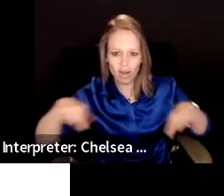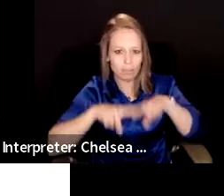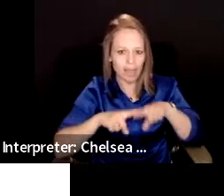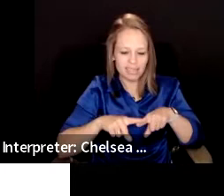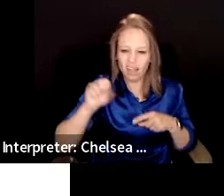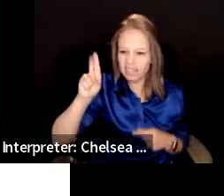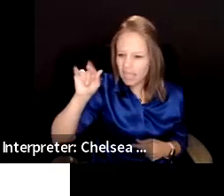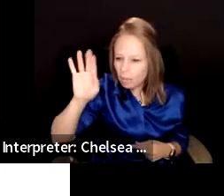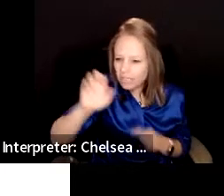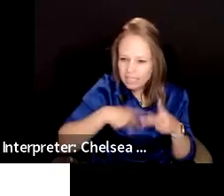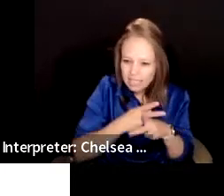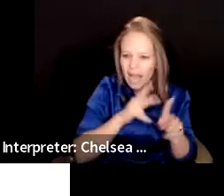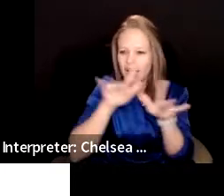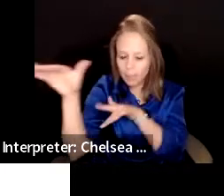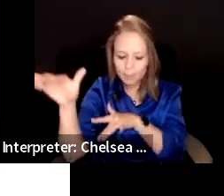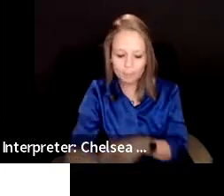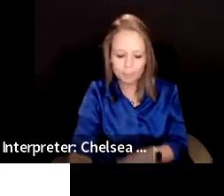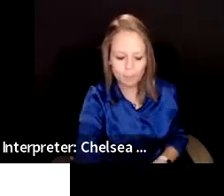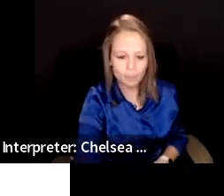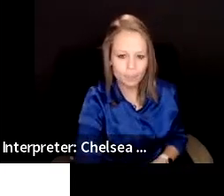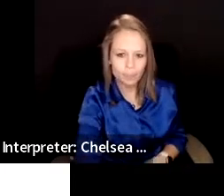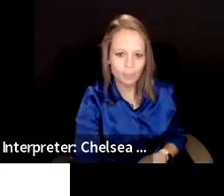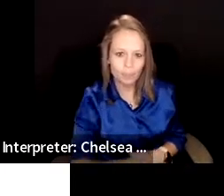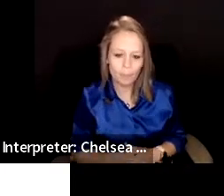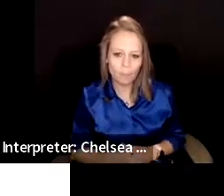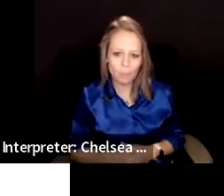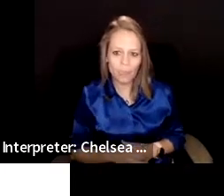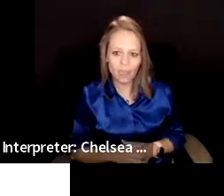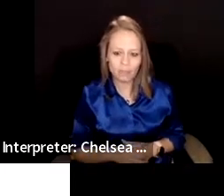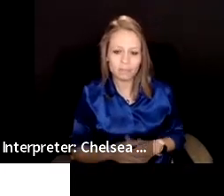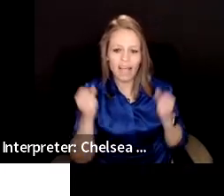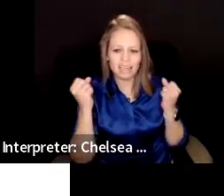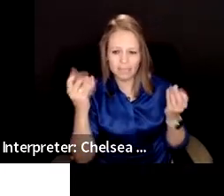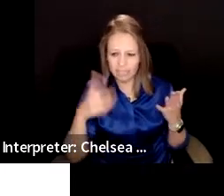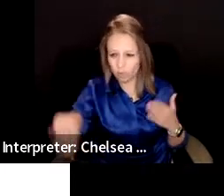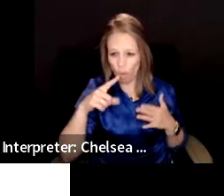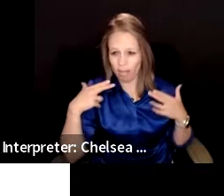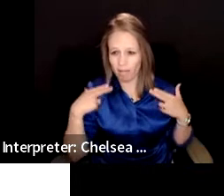this a little bit with the audience of a lot of healthcare professionals because what we did